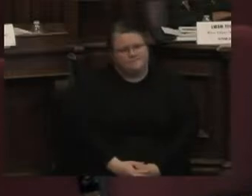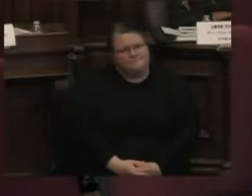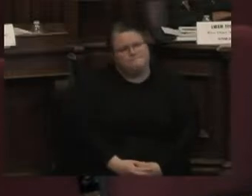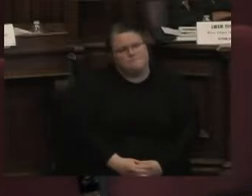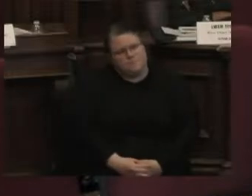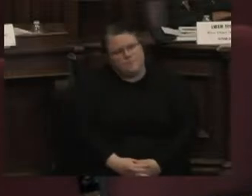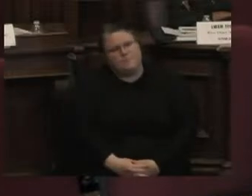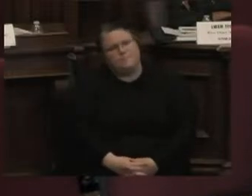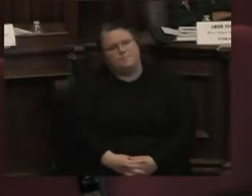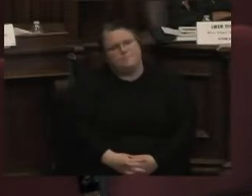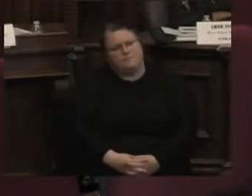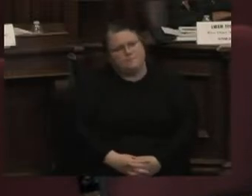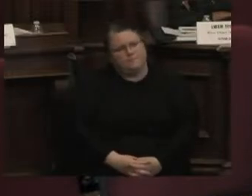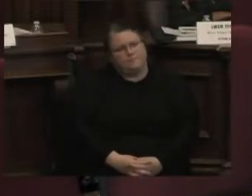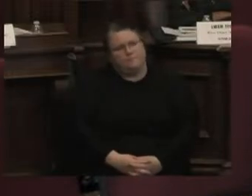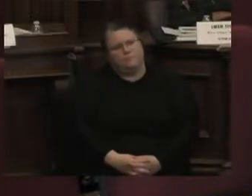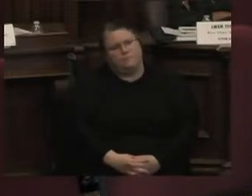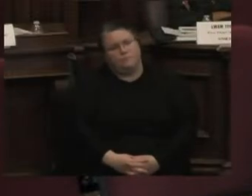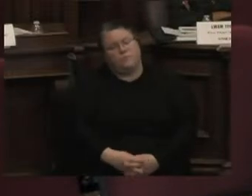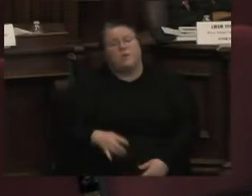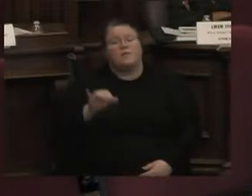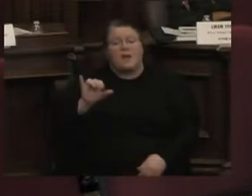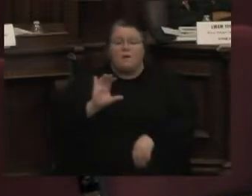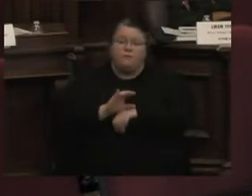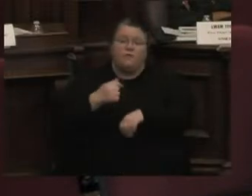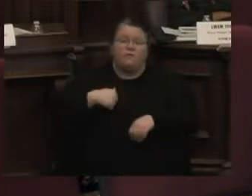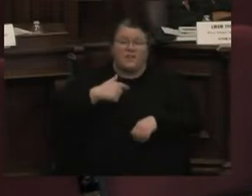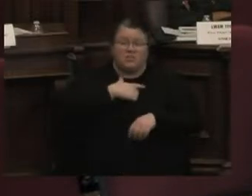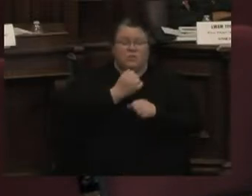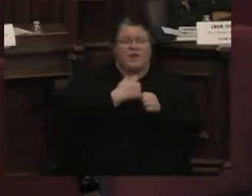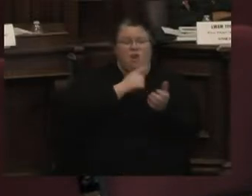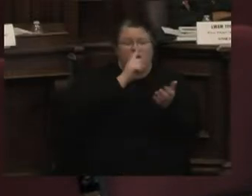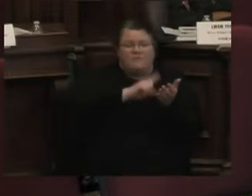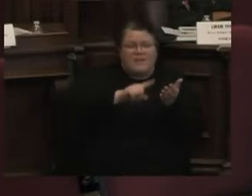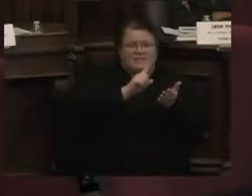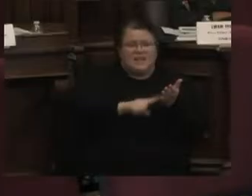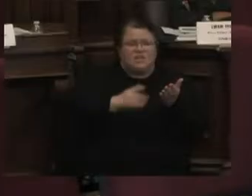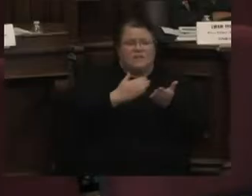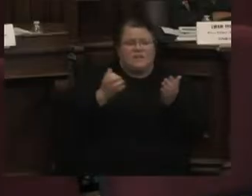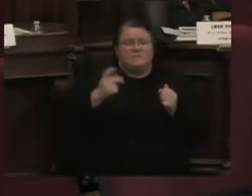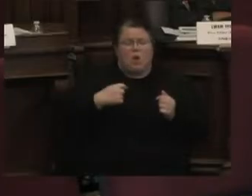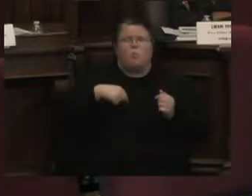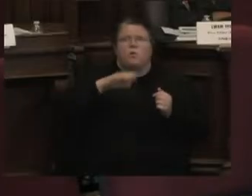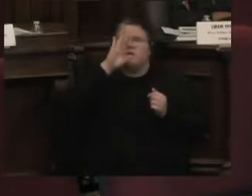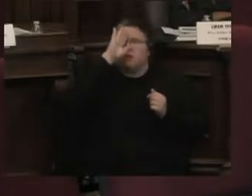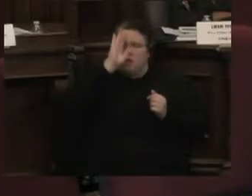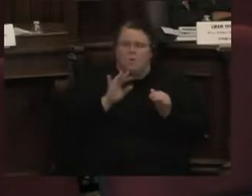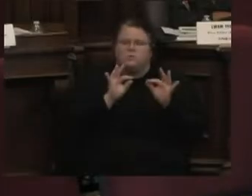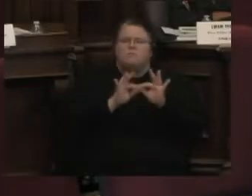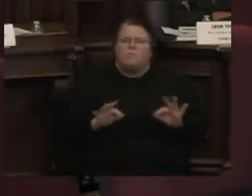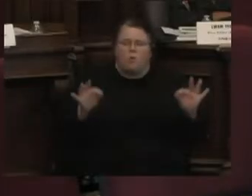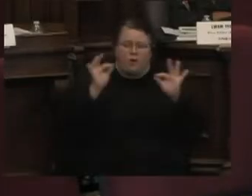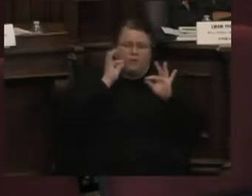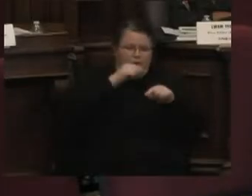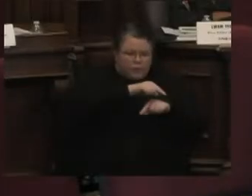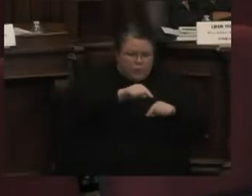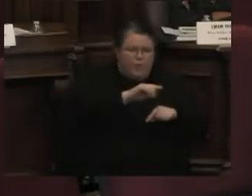and we're hoping for that. Of course, that would be be for us